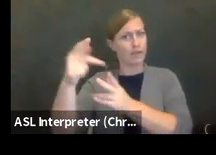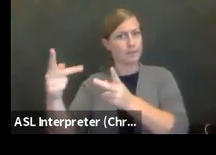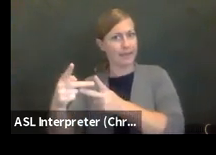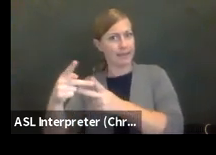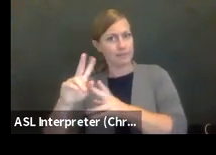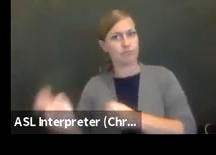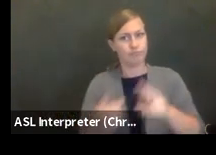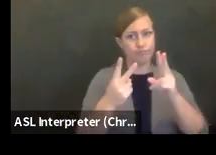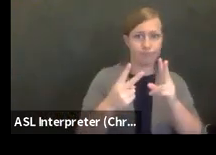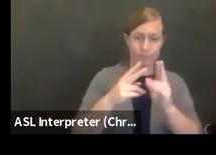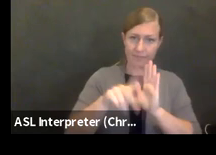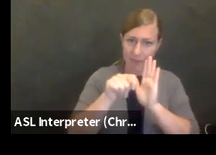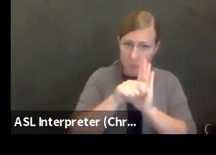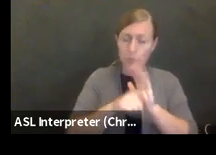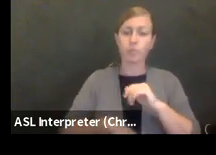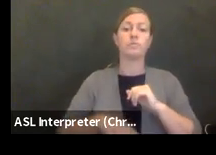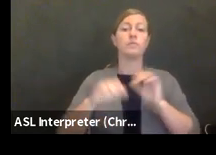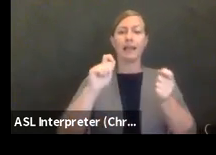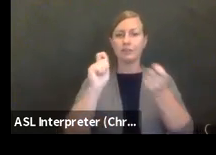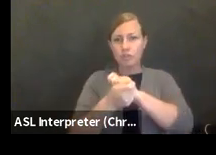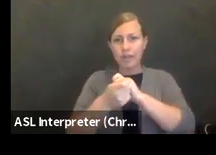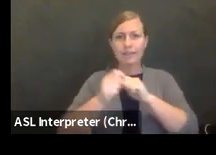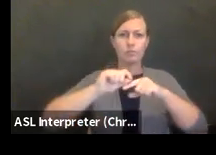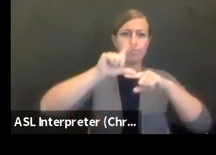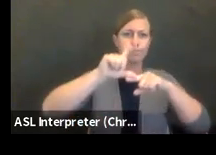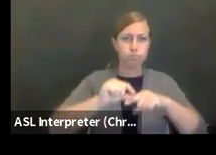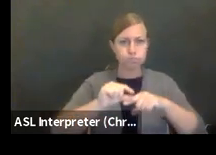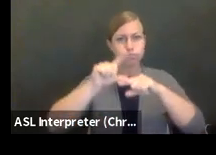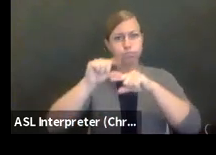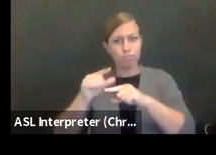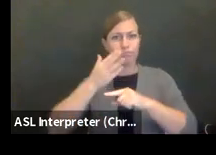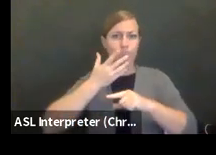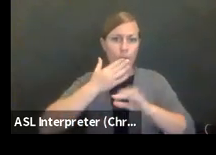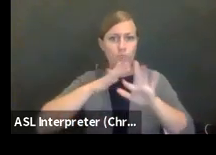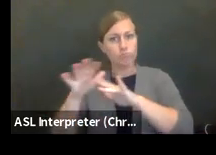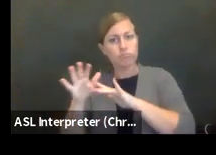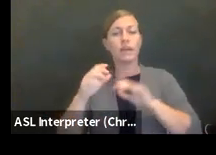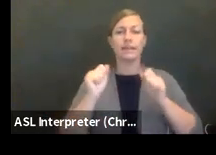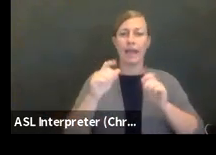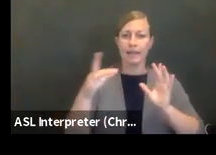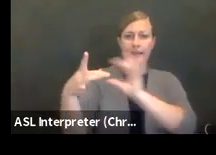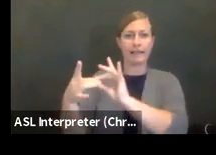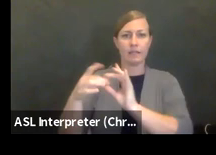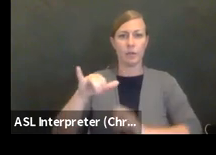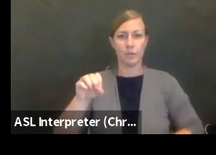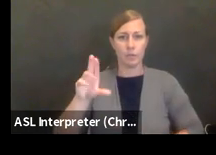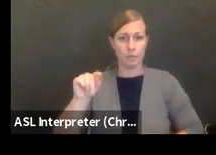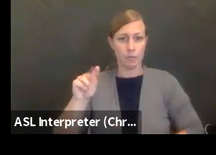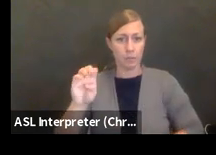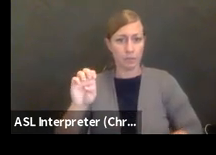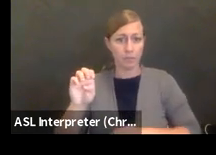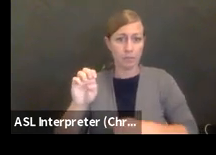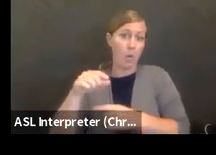ESD 112-- Kristina Wambold: You can change the font and the size you can link to YouTube. I have quislings linked in here as well. And I can make a table.